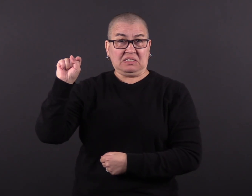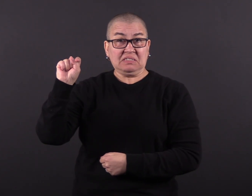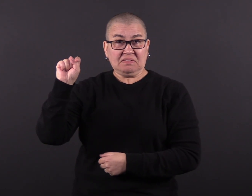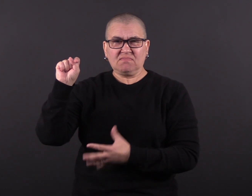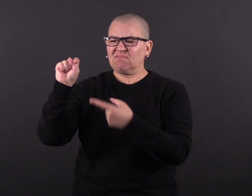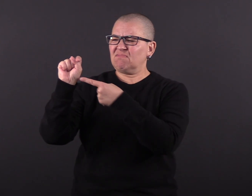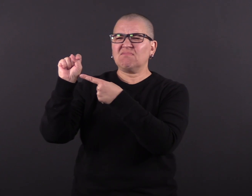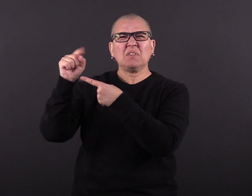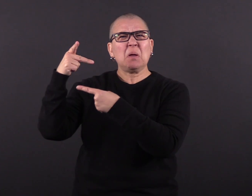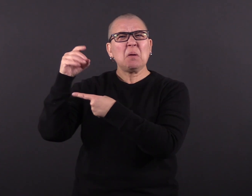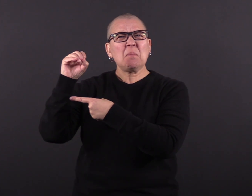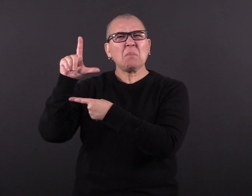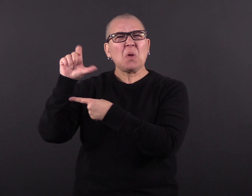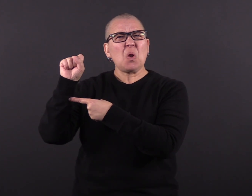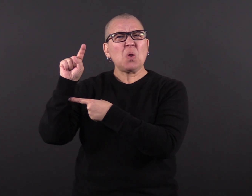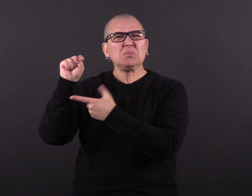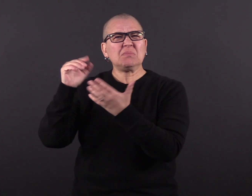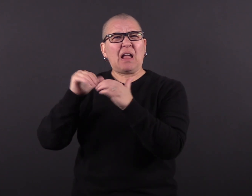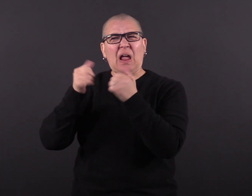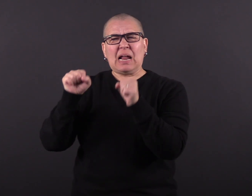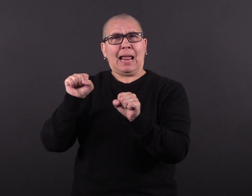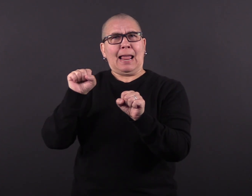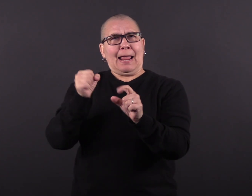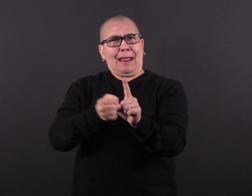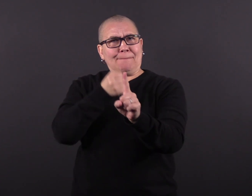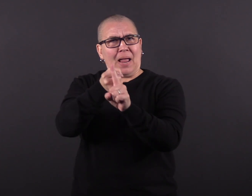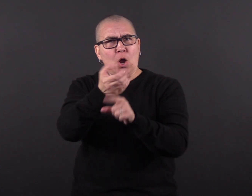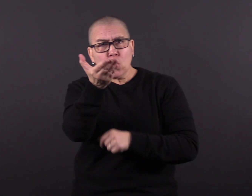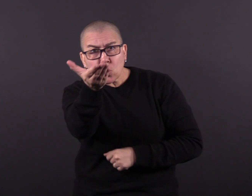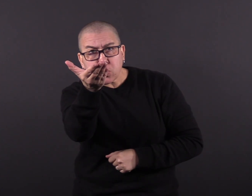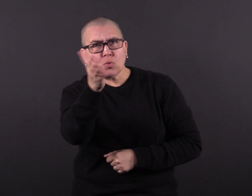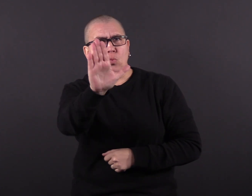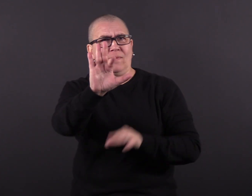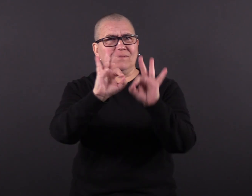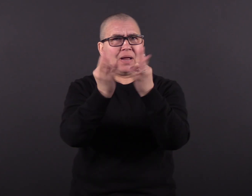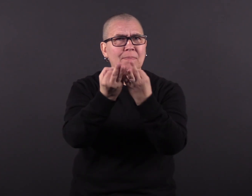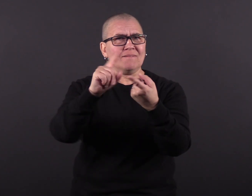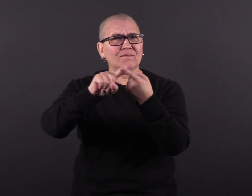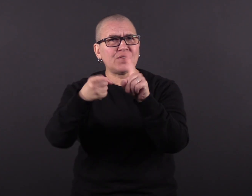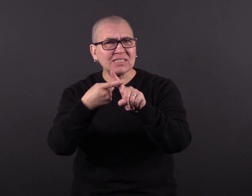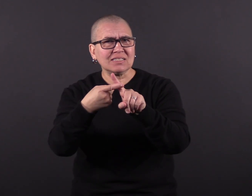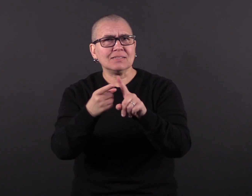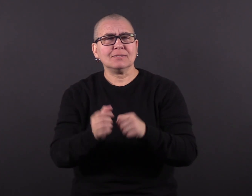and how POLST can impact you as well as your family and friends.